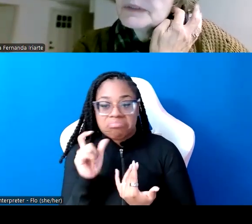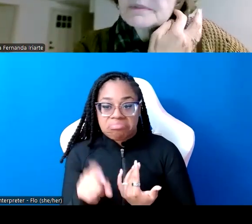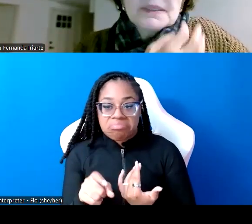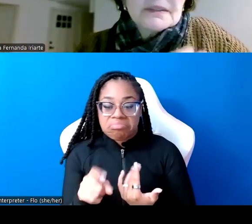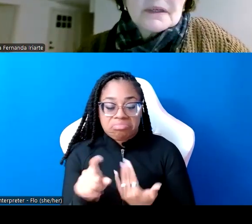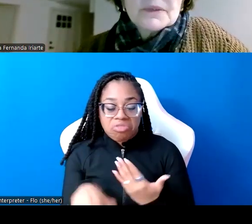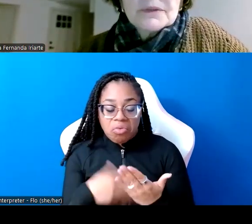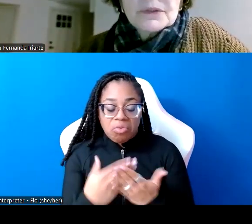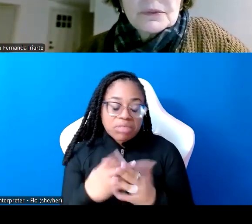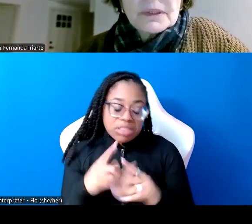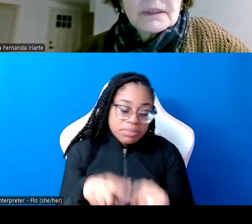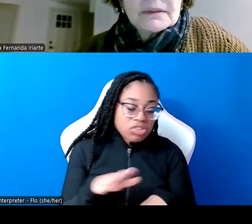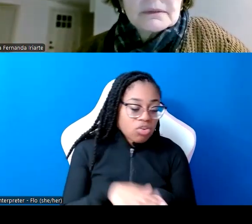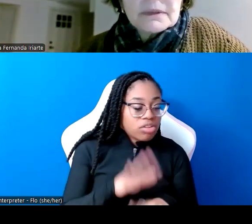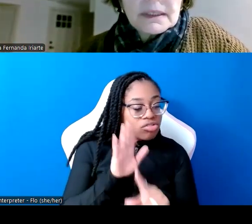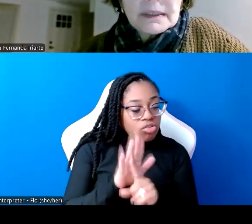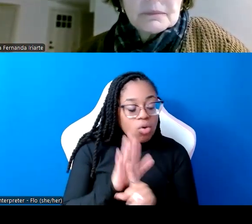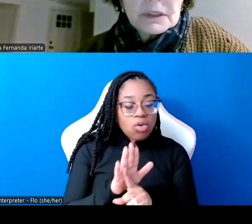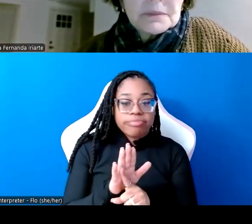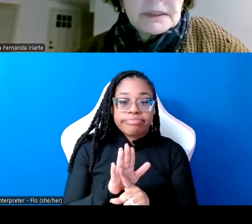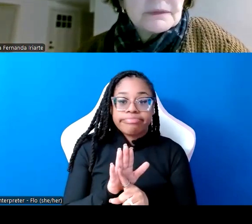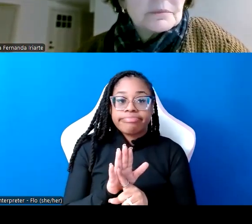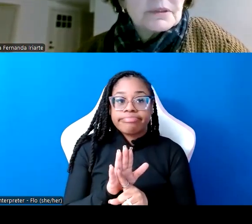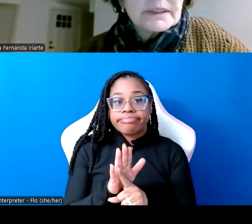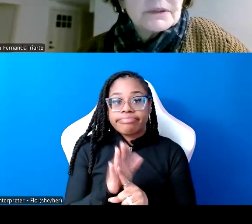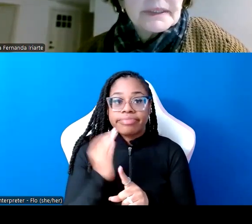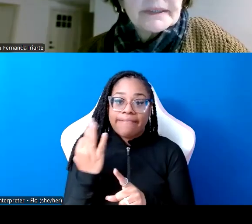It depends on whether you are, can be given a priority.